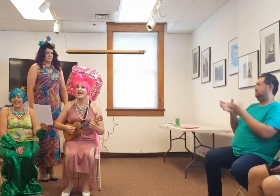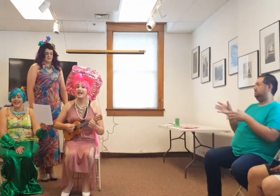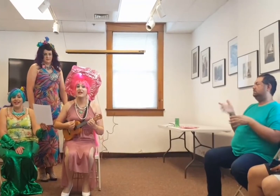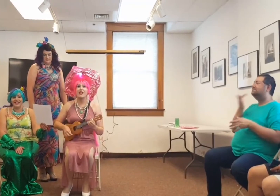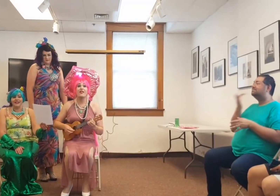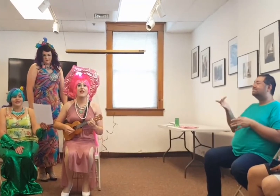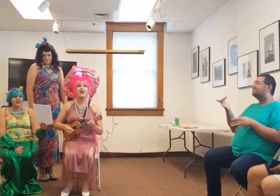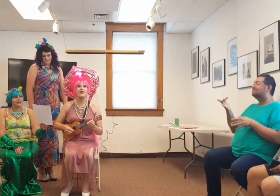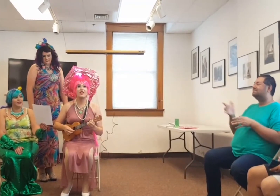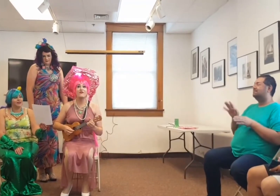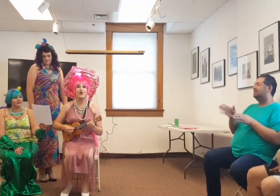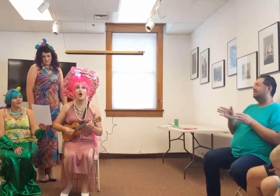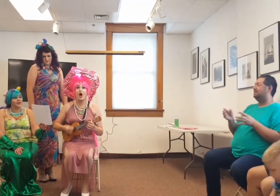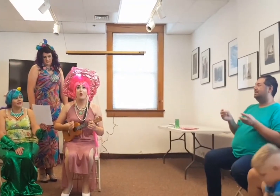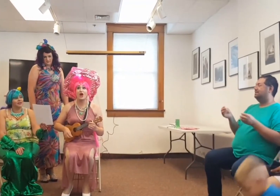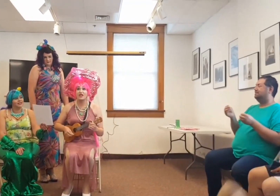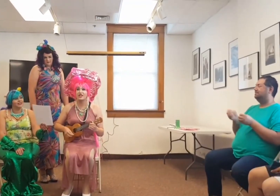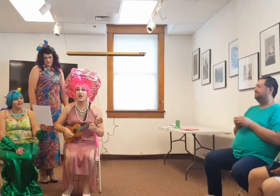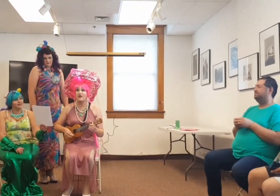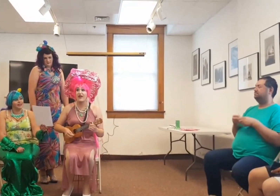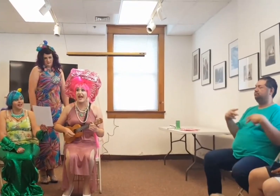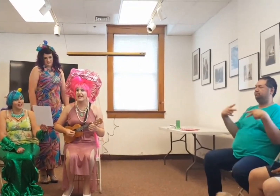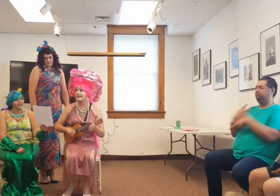They're in for a worser fate.